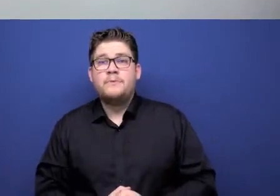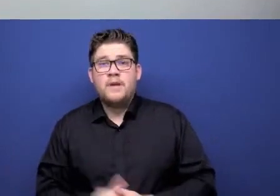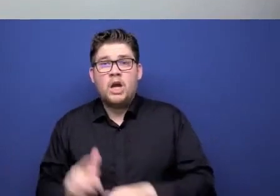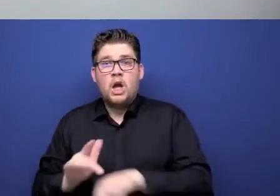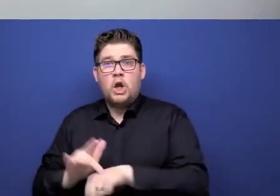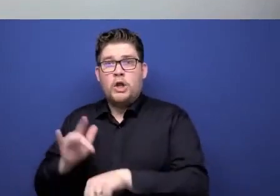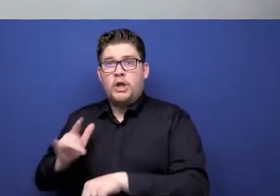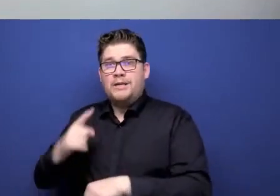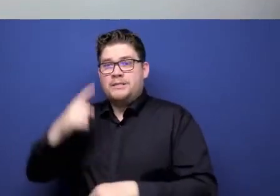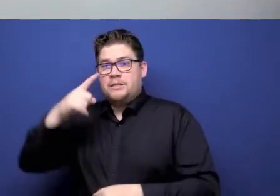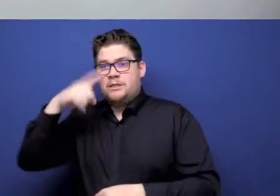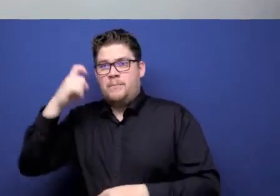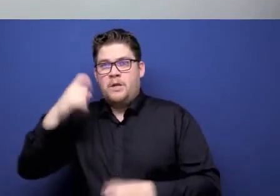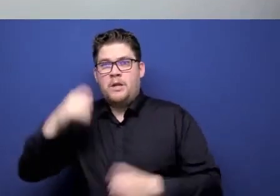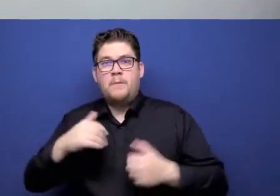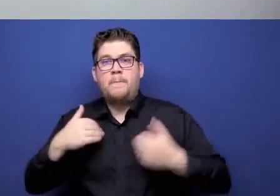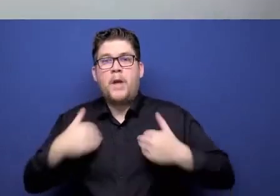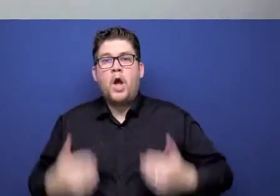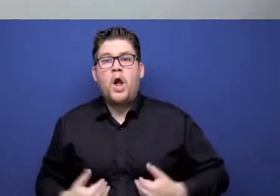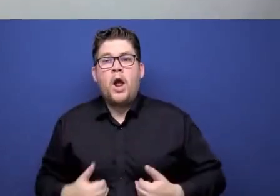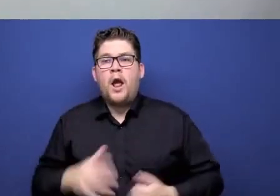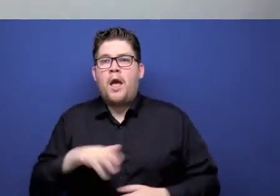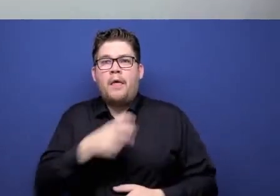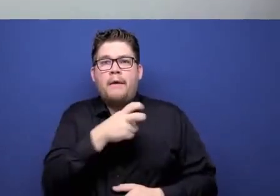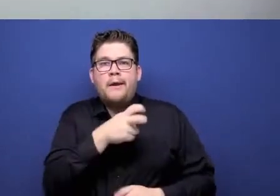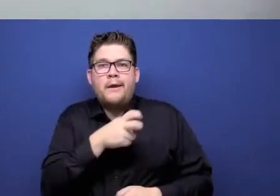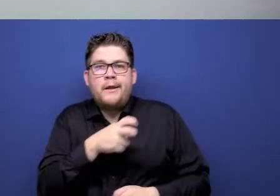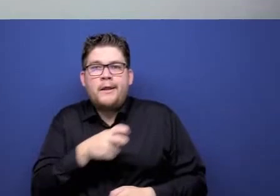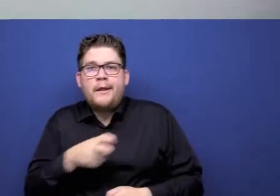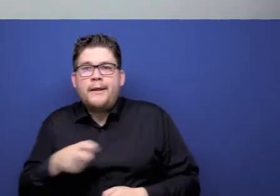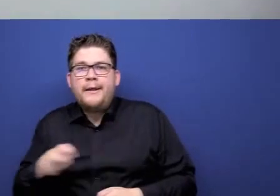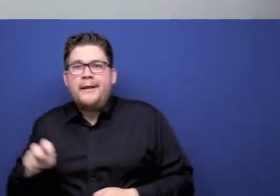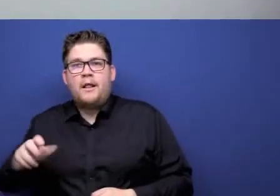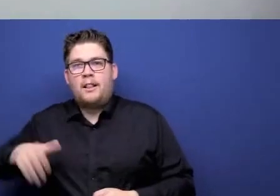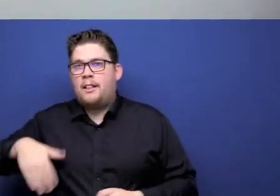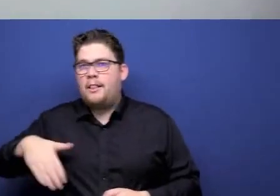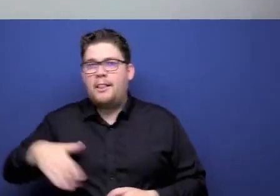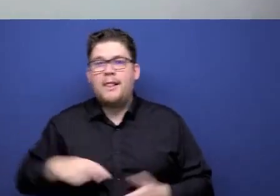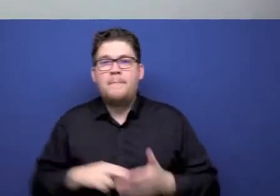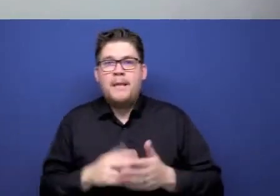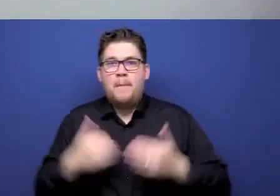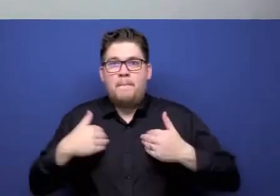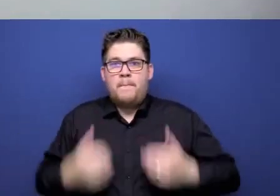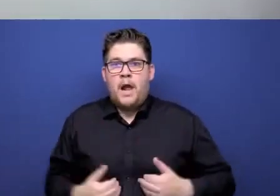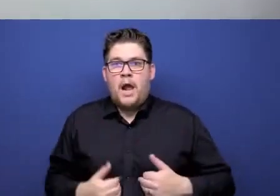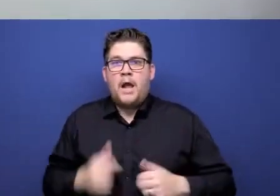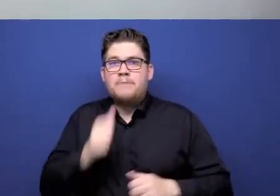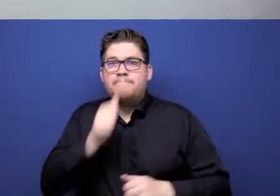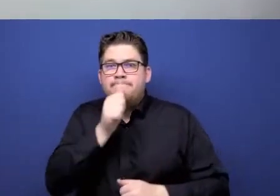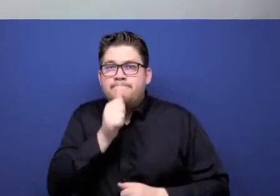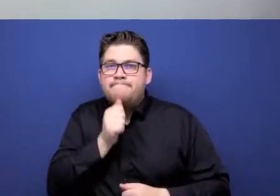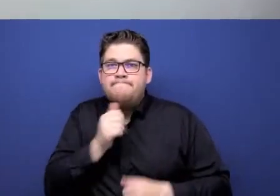weeks in the summer to being able to withstand more heat. So